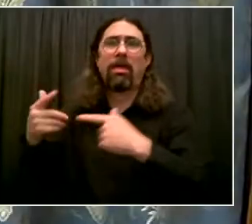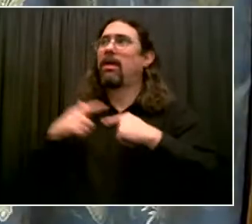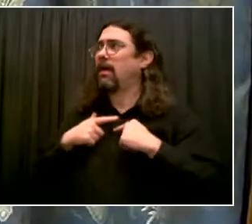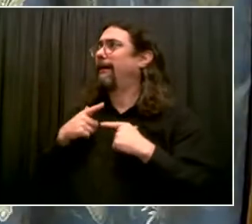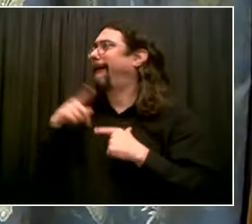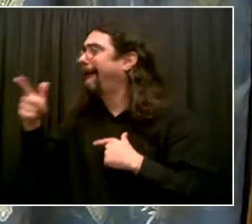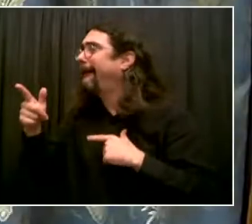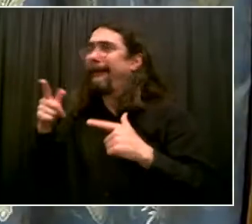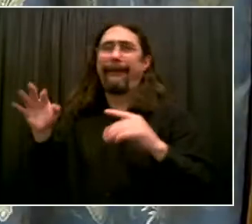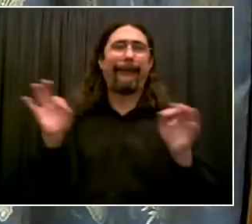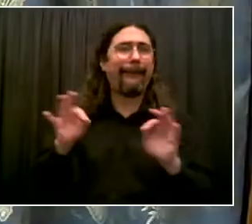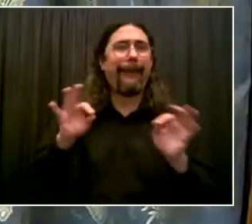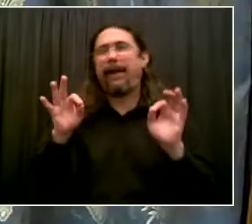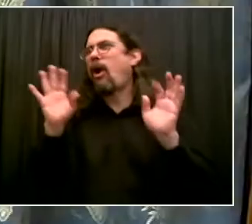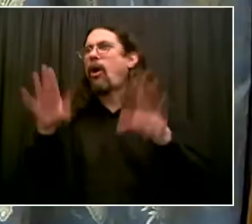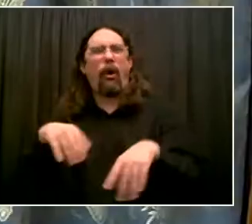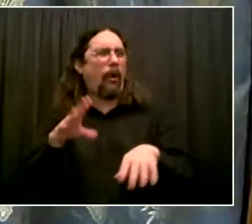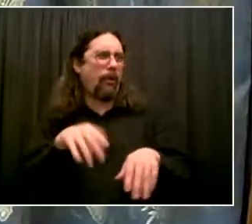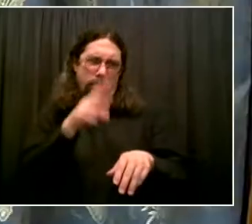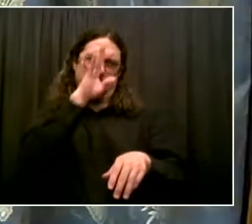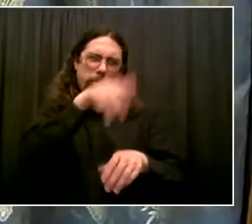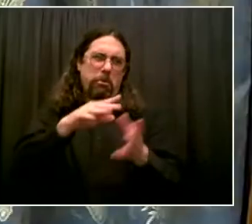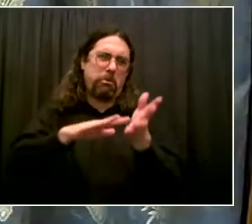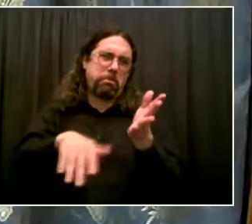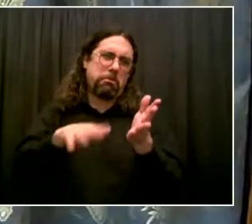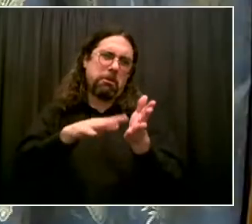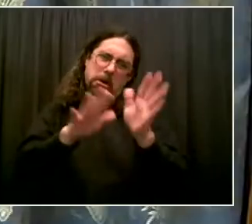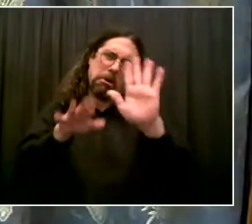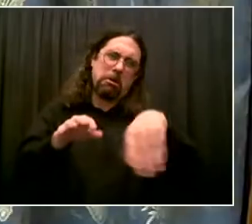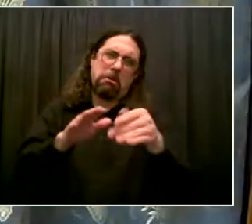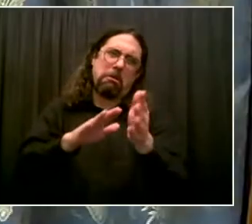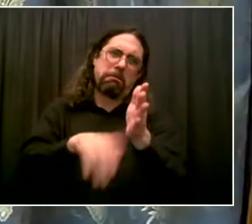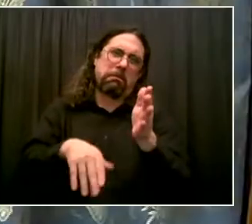THAT BUT WE ALSO WORK EVERY SINGLE DAY WITH THE YOUTH AND